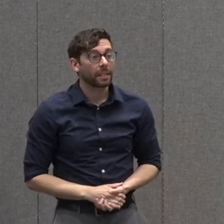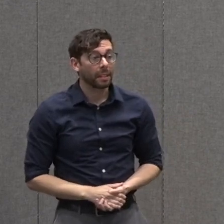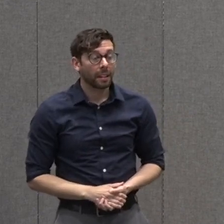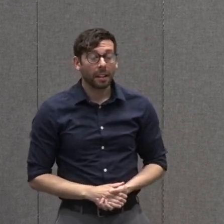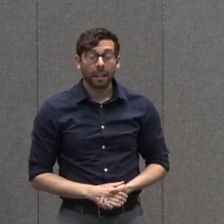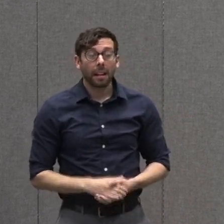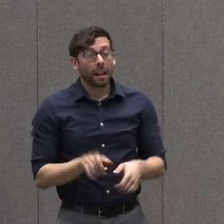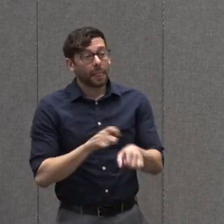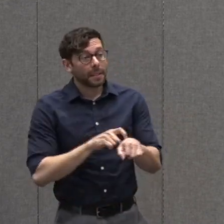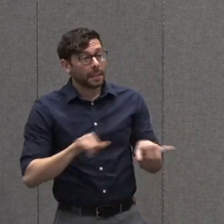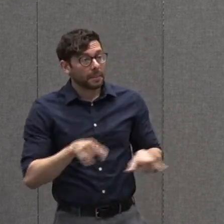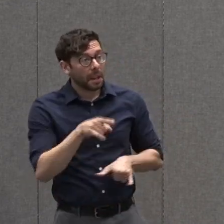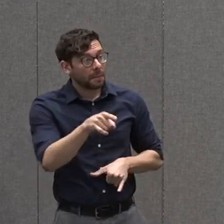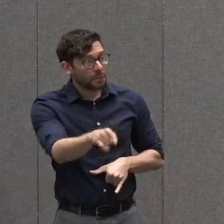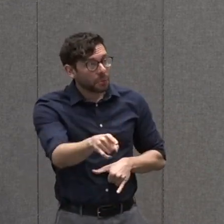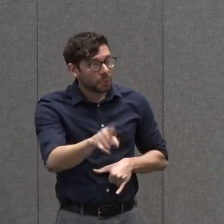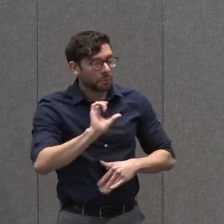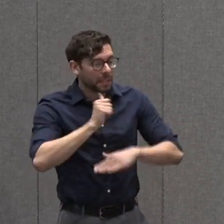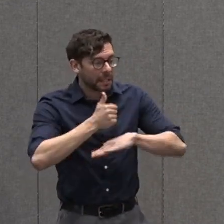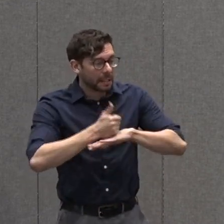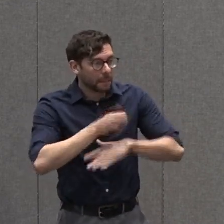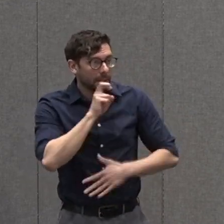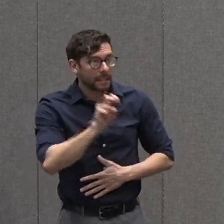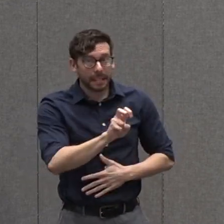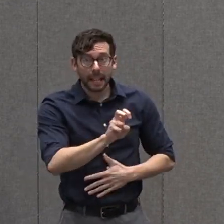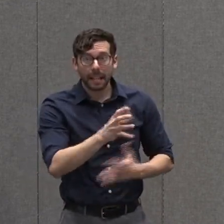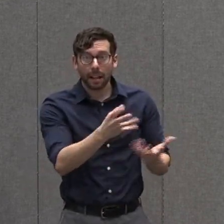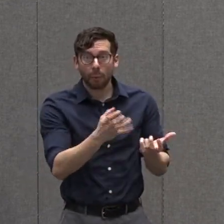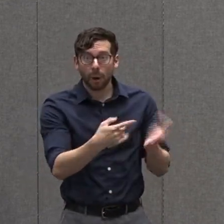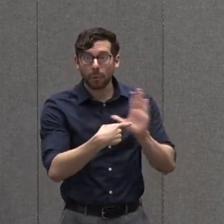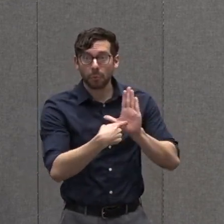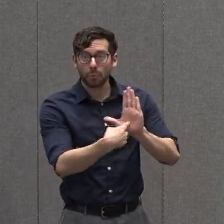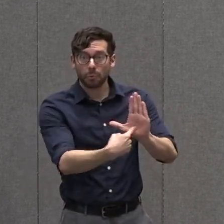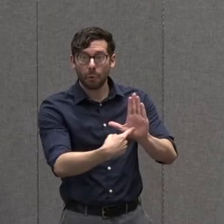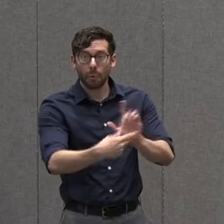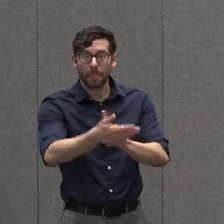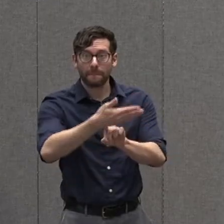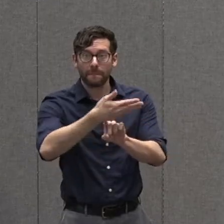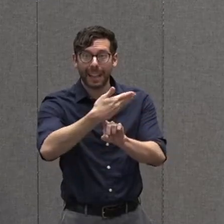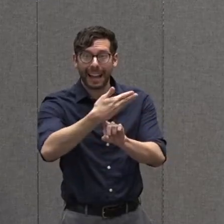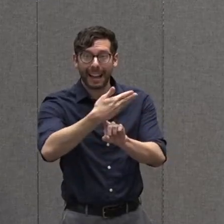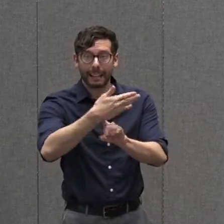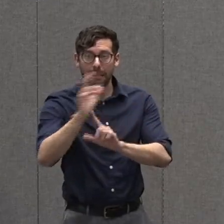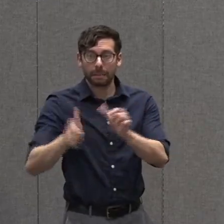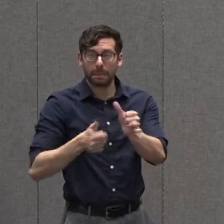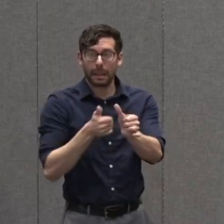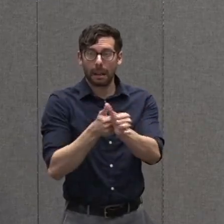I wanna point out the flags that are behind us, from the American International Museum.